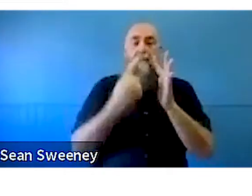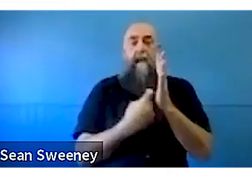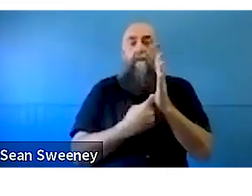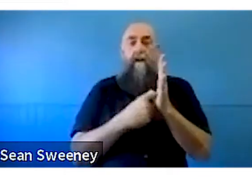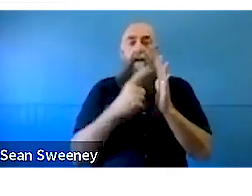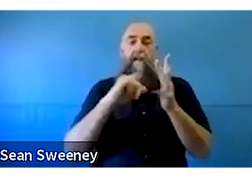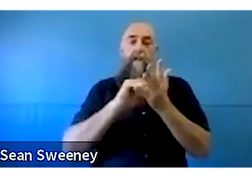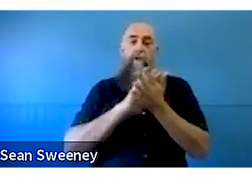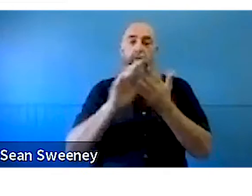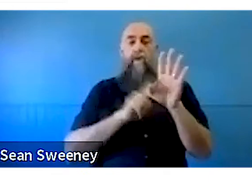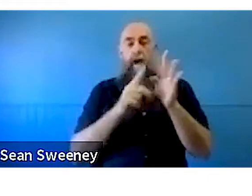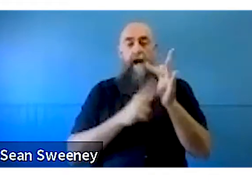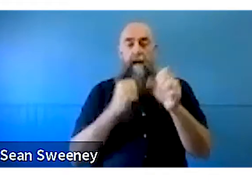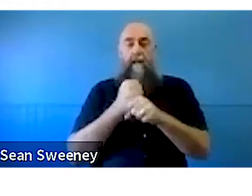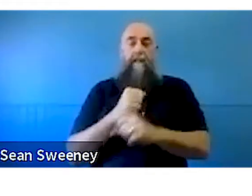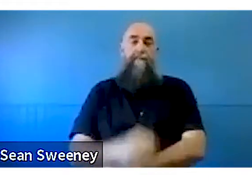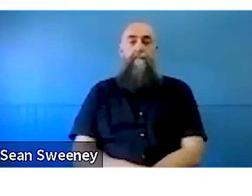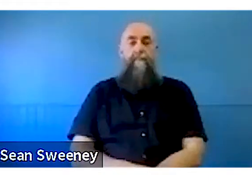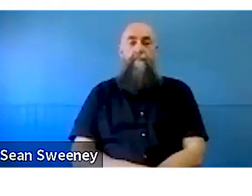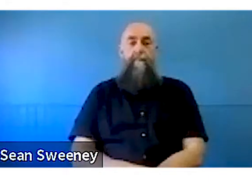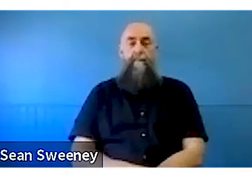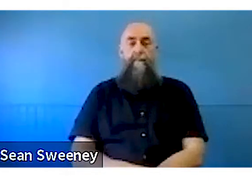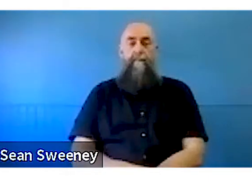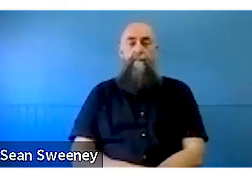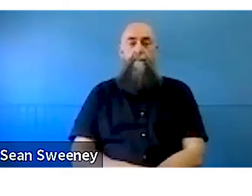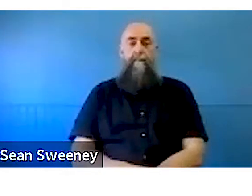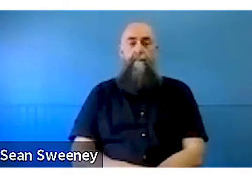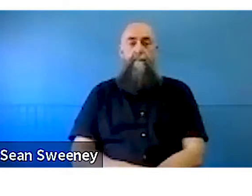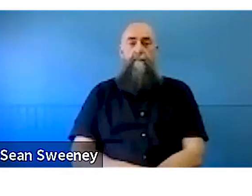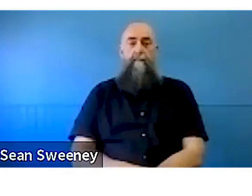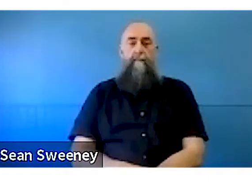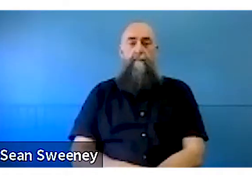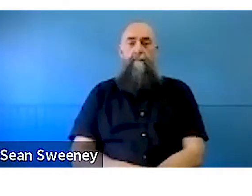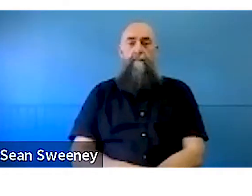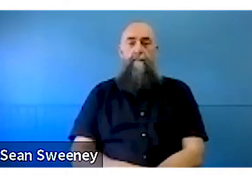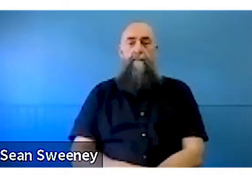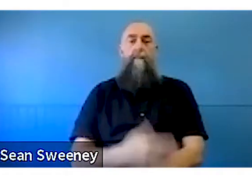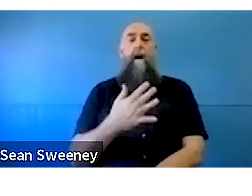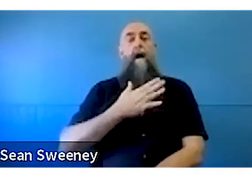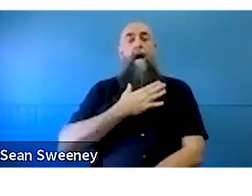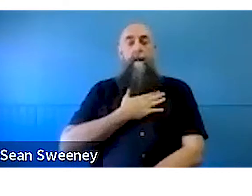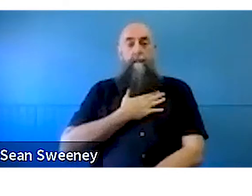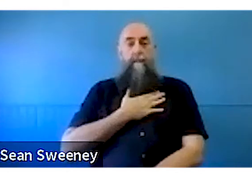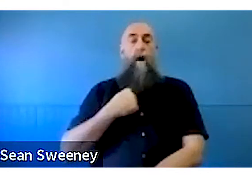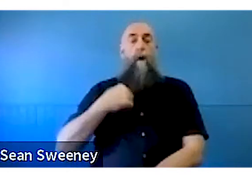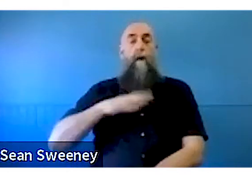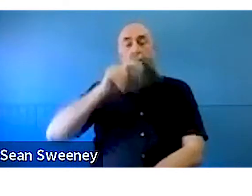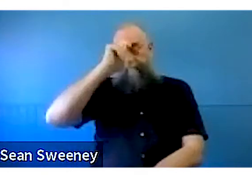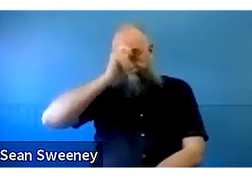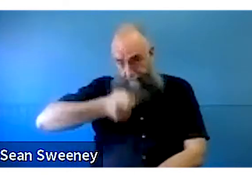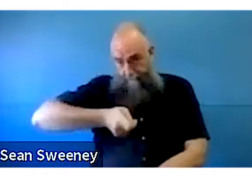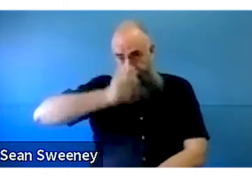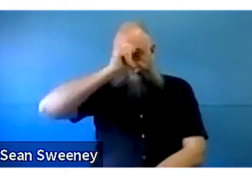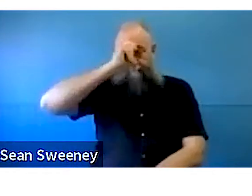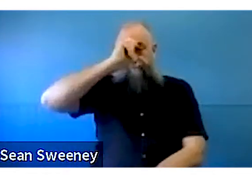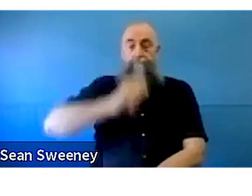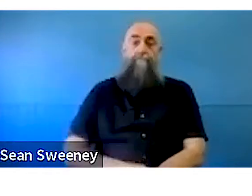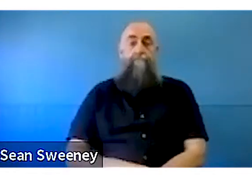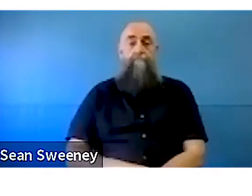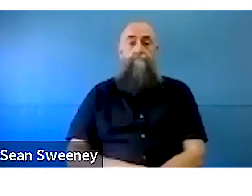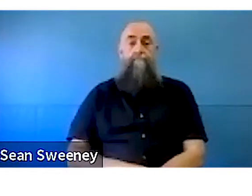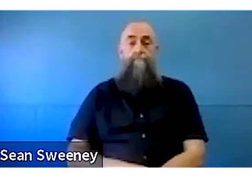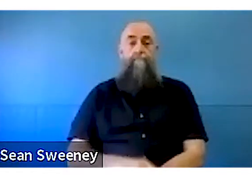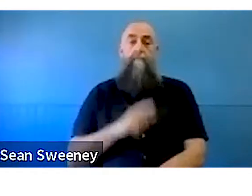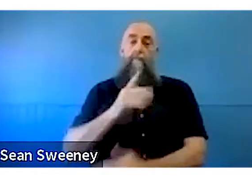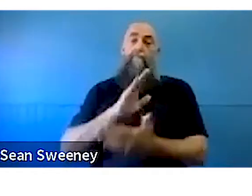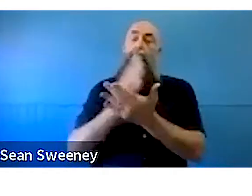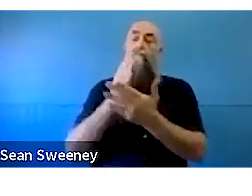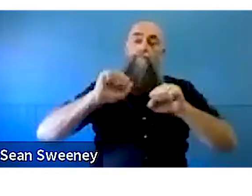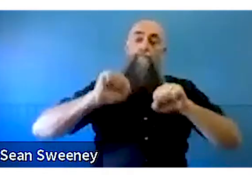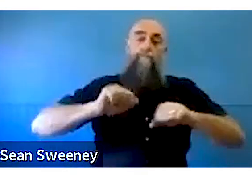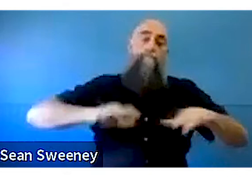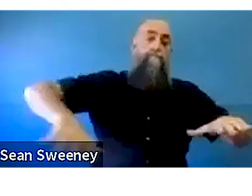I want to begin by acknowledging the Traditional Owners of the land